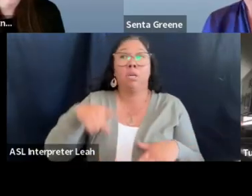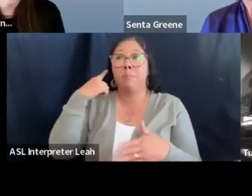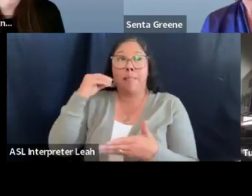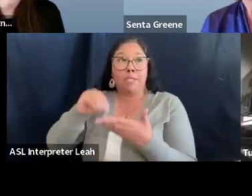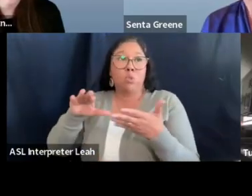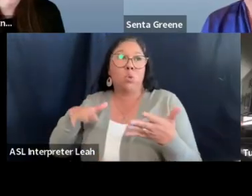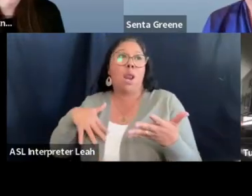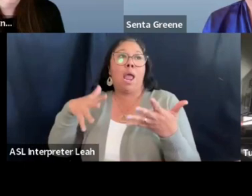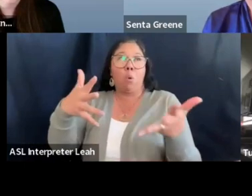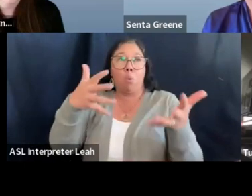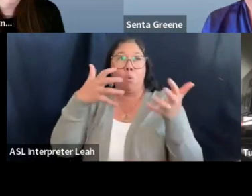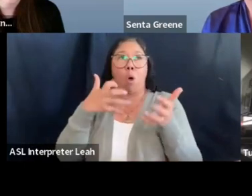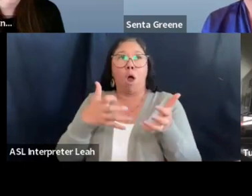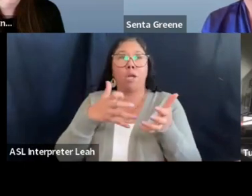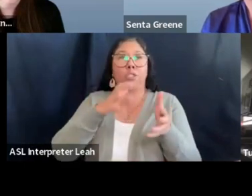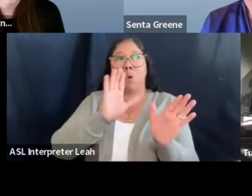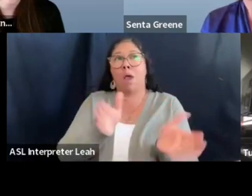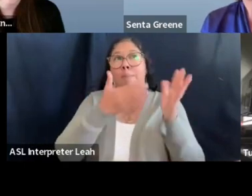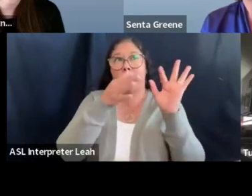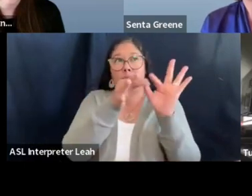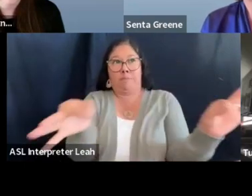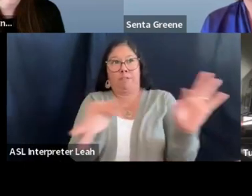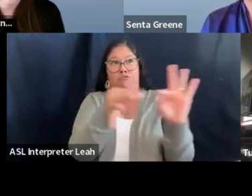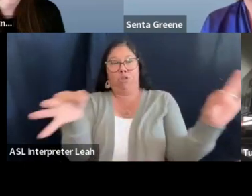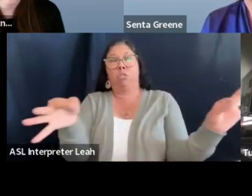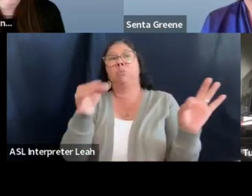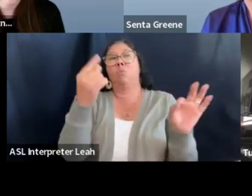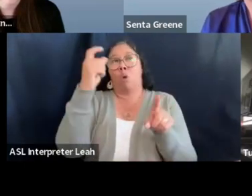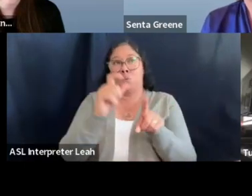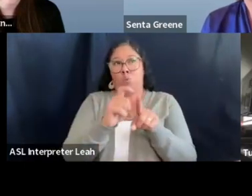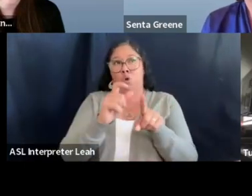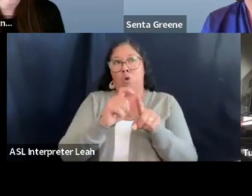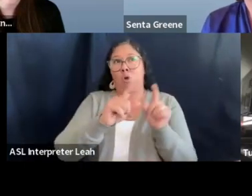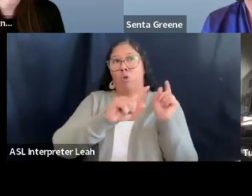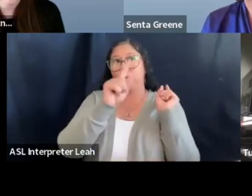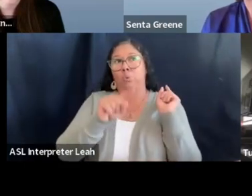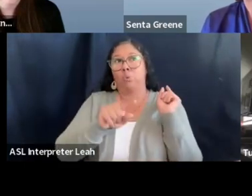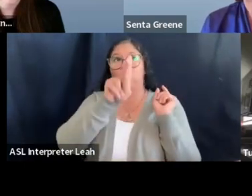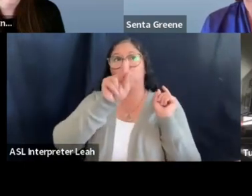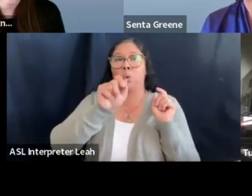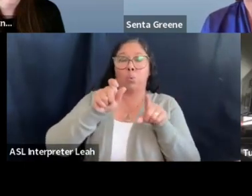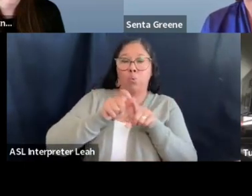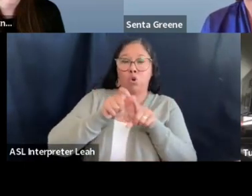that is doing some phenomenal work. It's a Zulu word saw bona which means I see you.